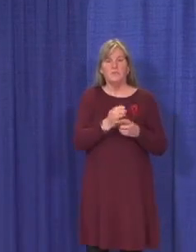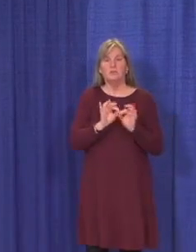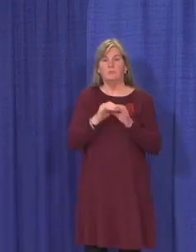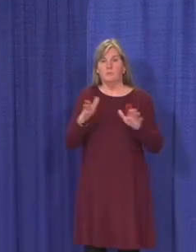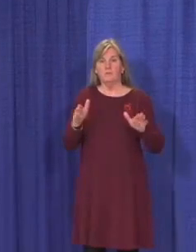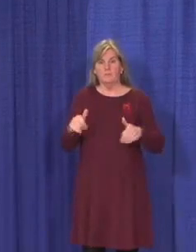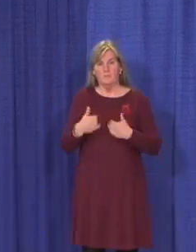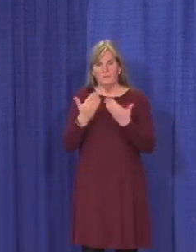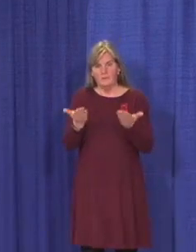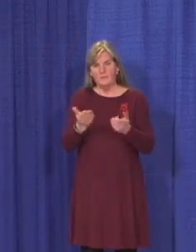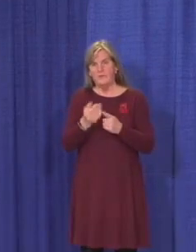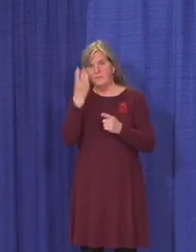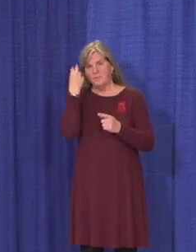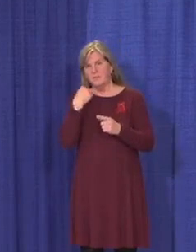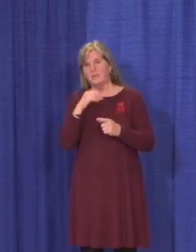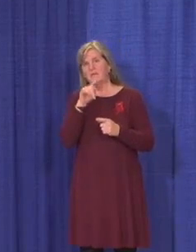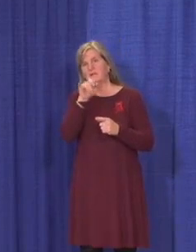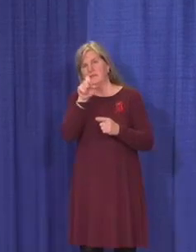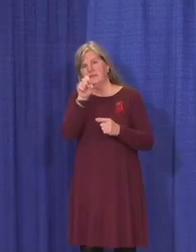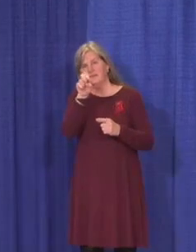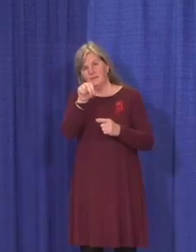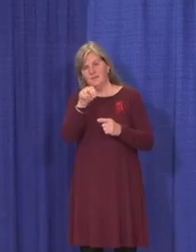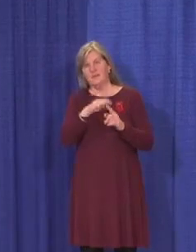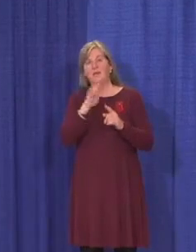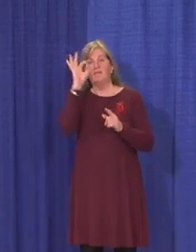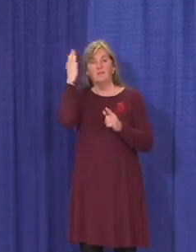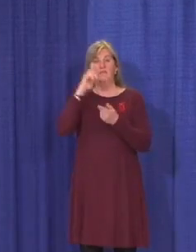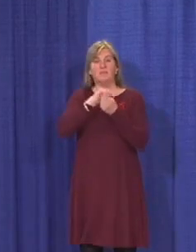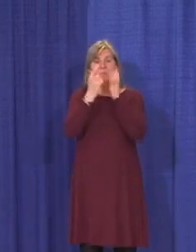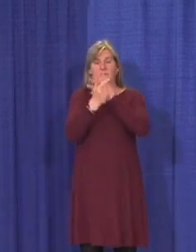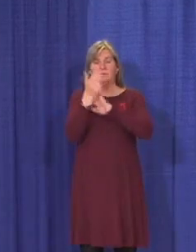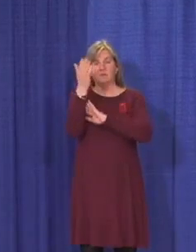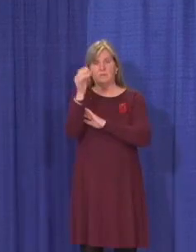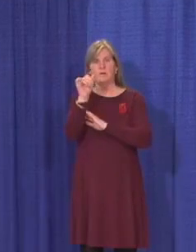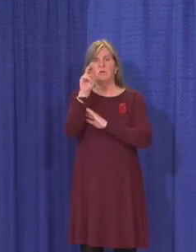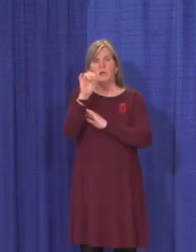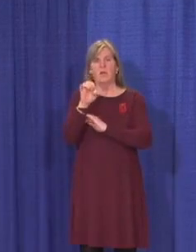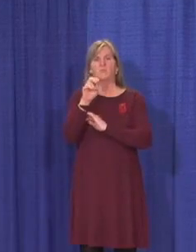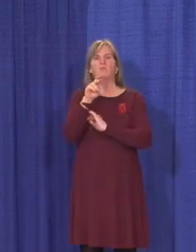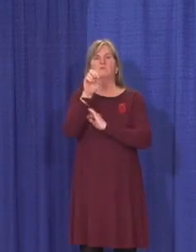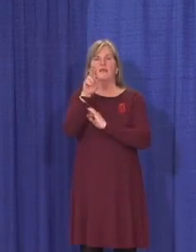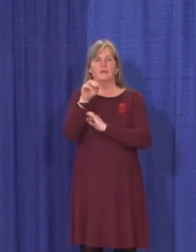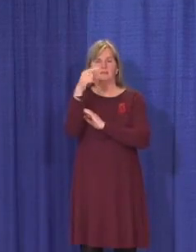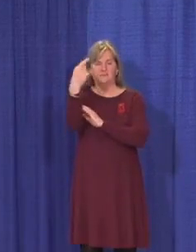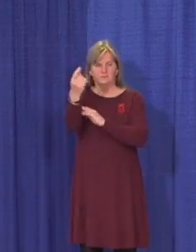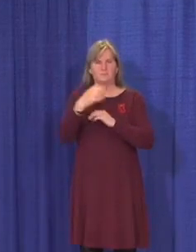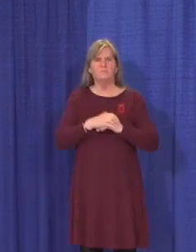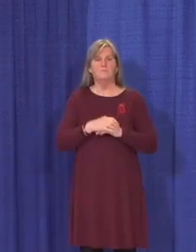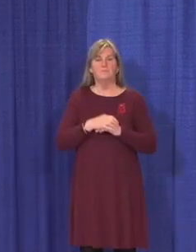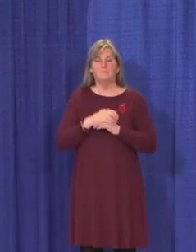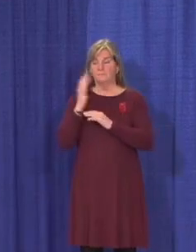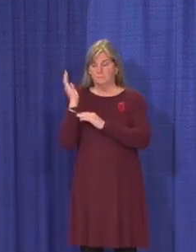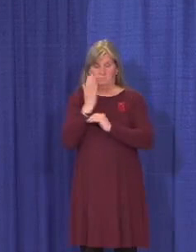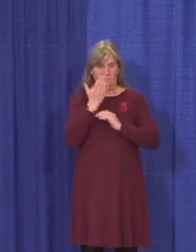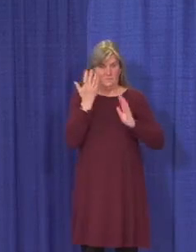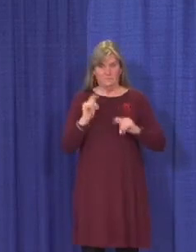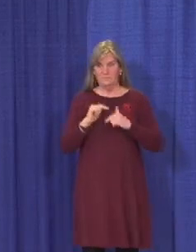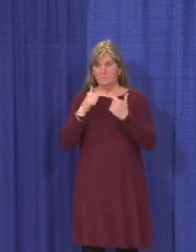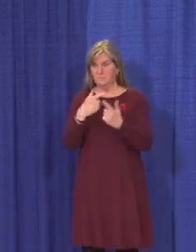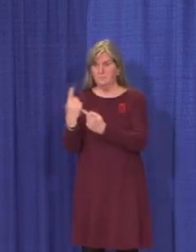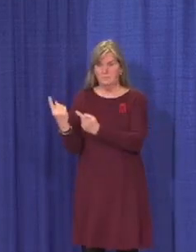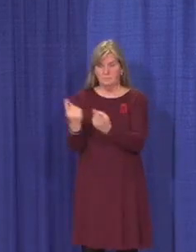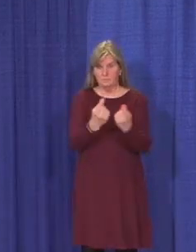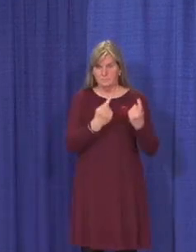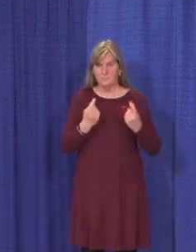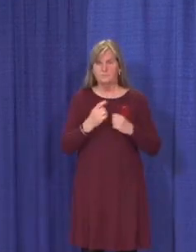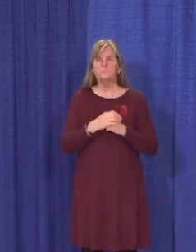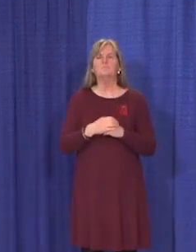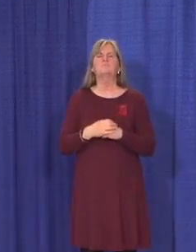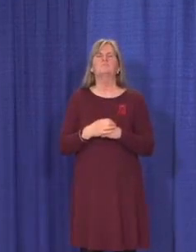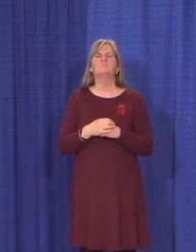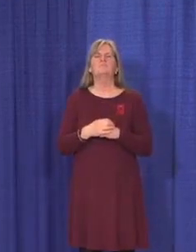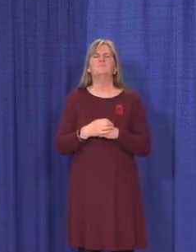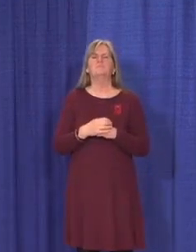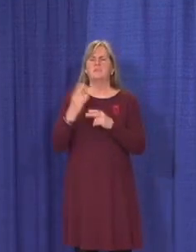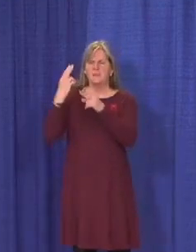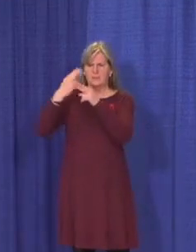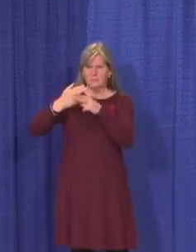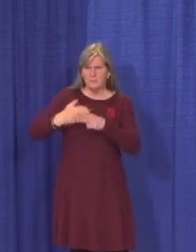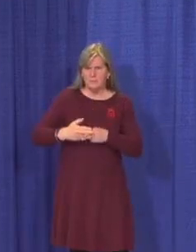Hanley.